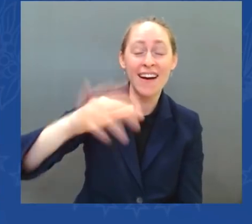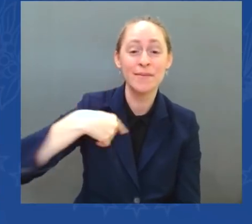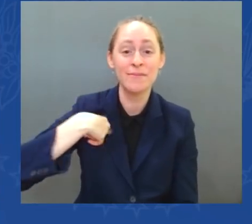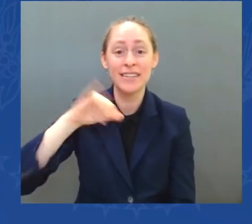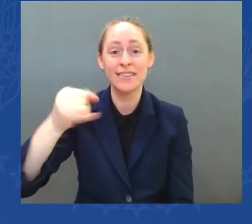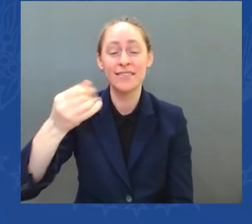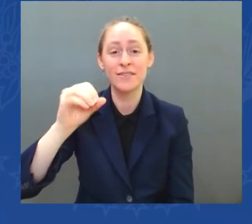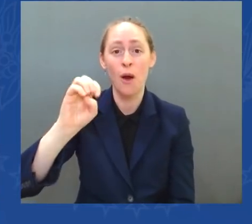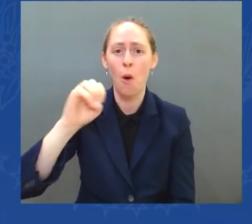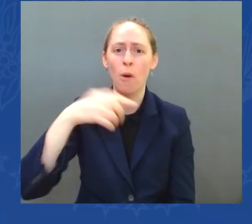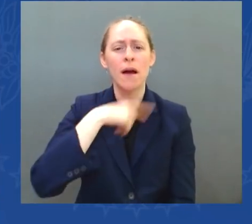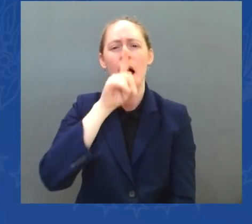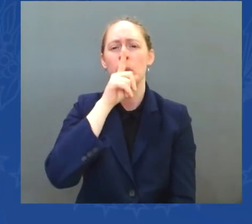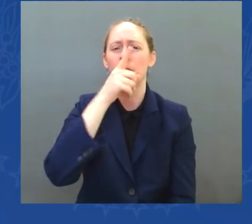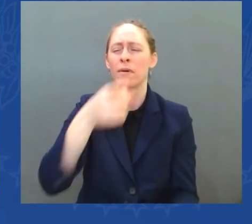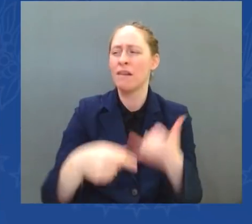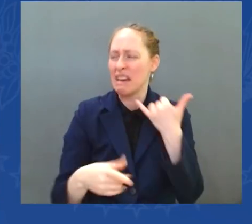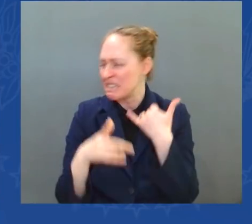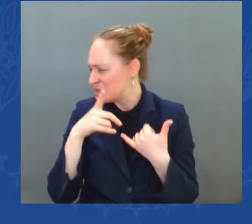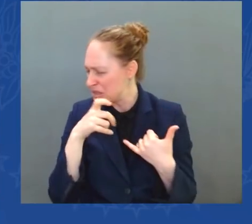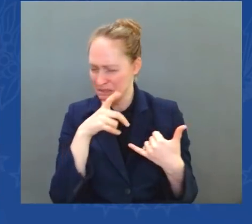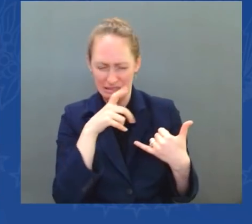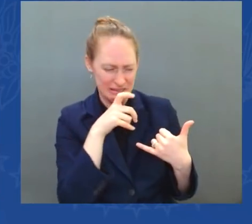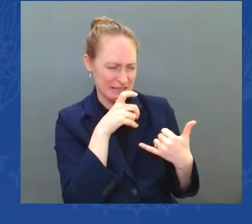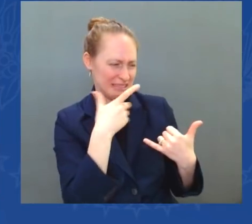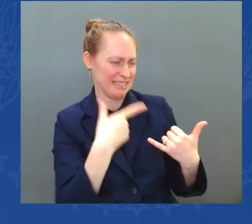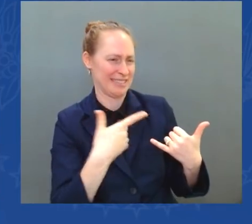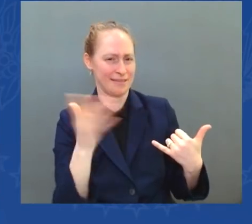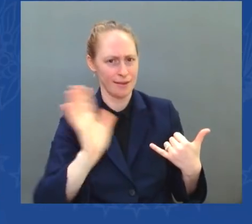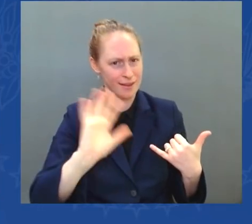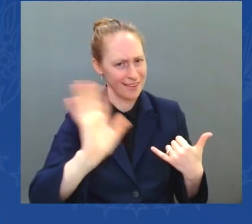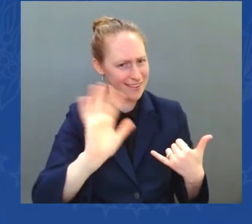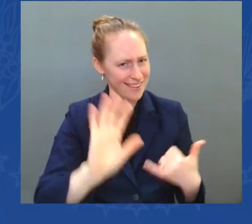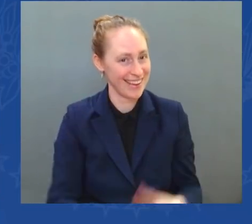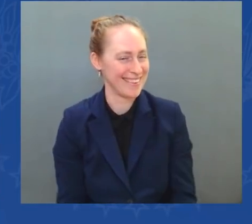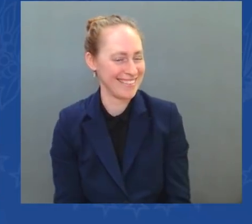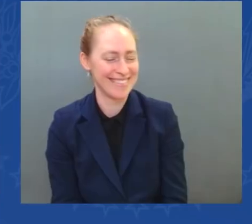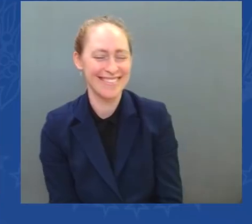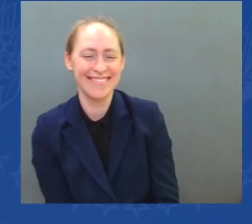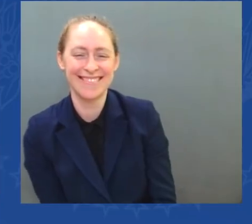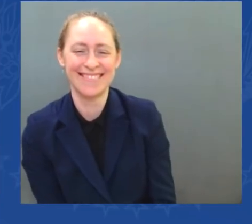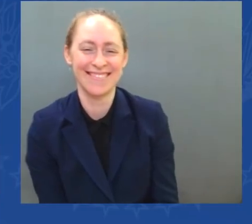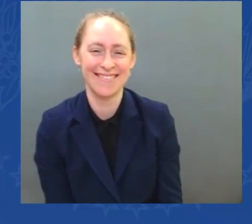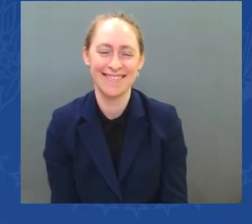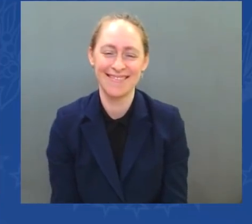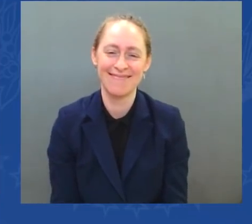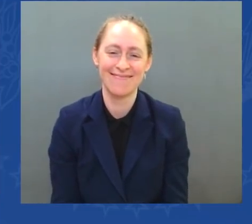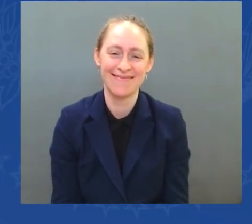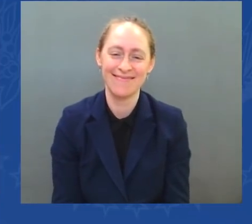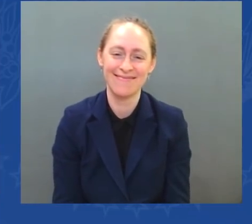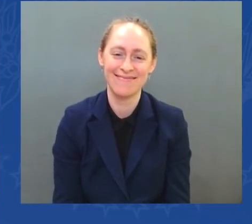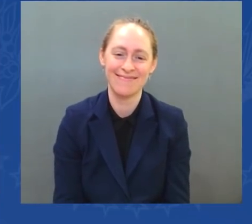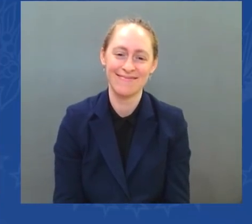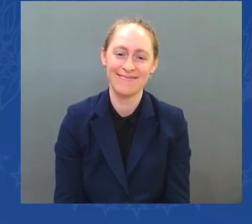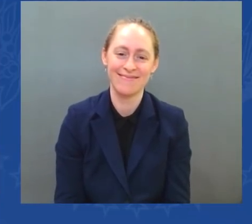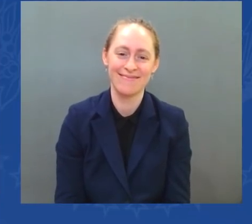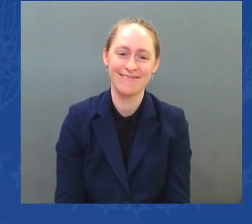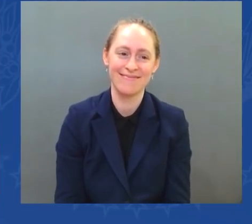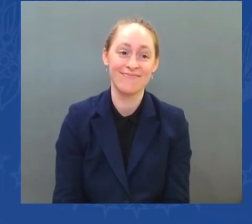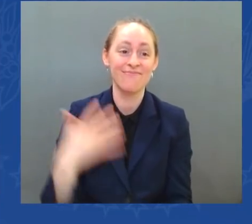Well, Mayor Vaughan, thank you for the passport into the city. It's great to be here with a congresswoman who delivers the people of this district.